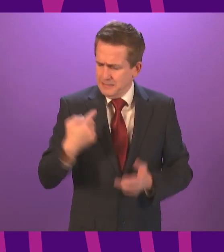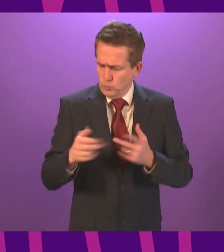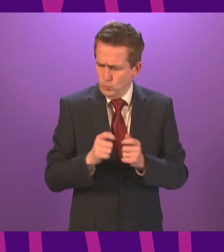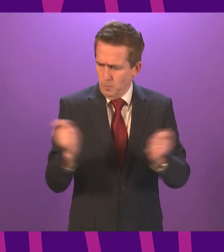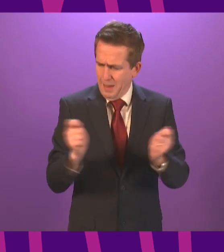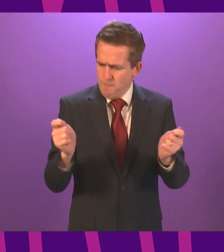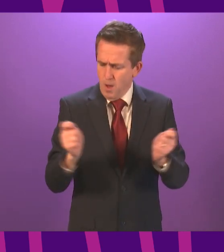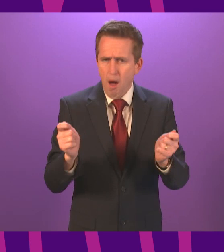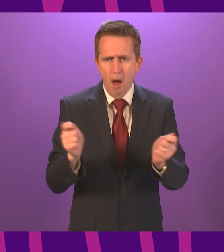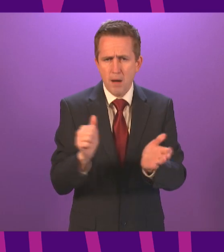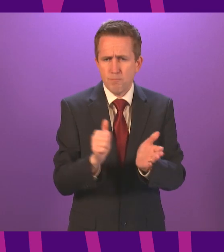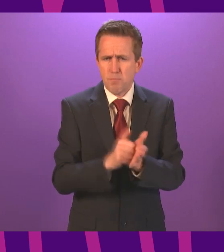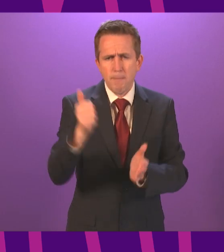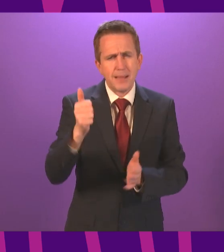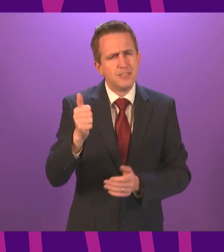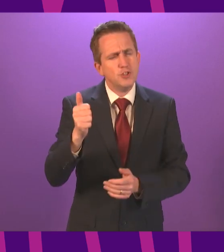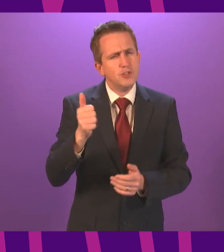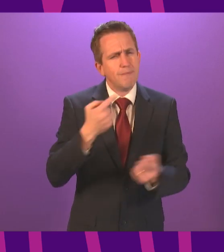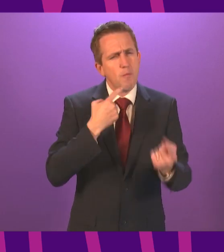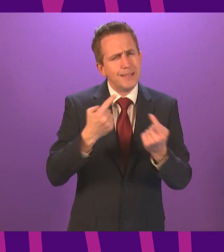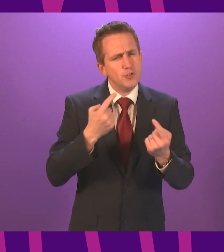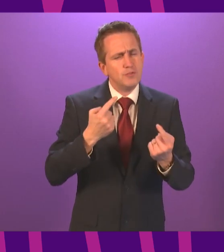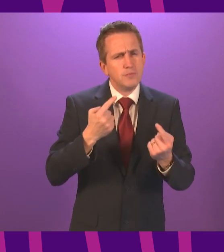the effect that somehow soldiers in Scotland are under rules about going home for Christmas